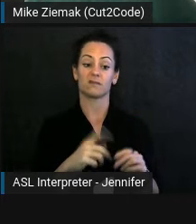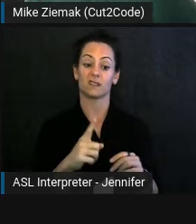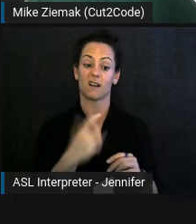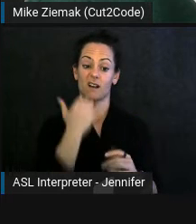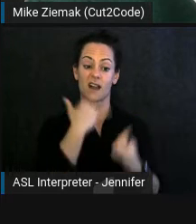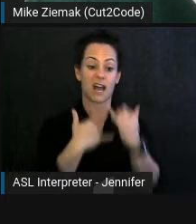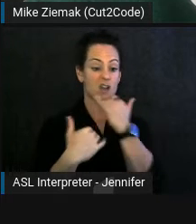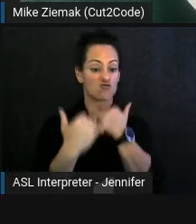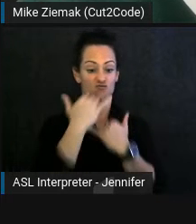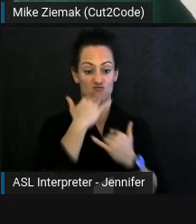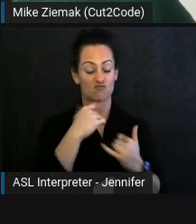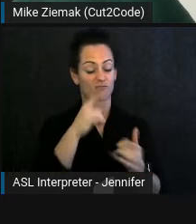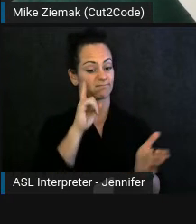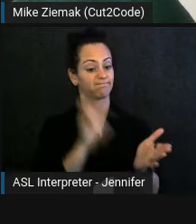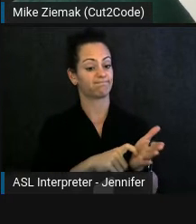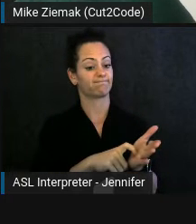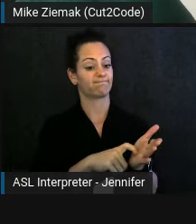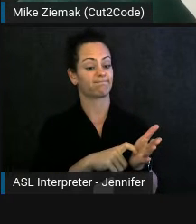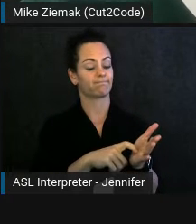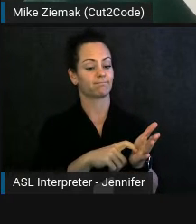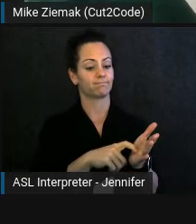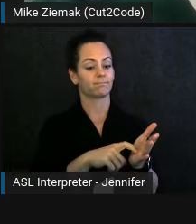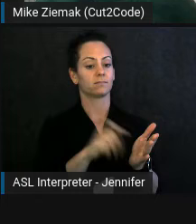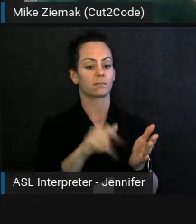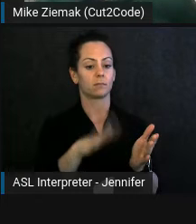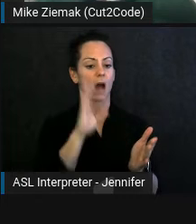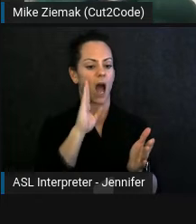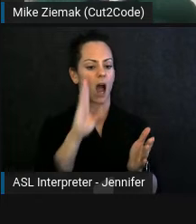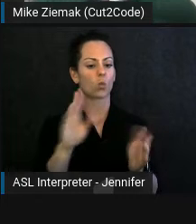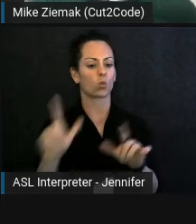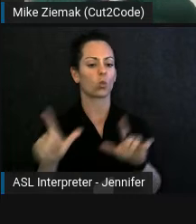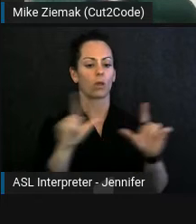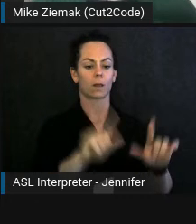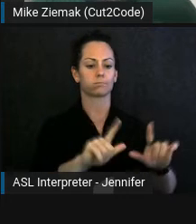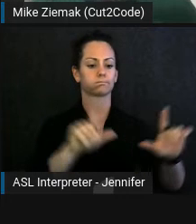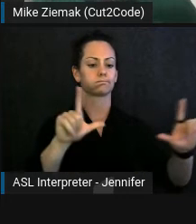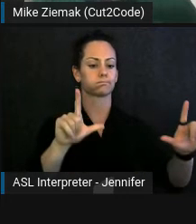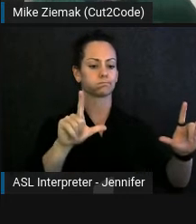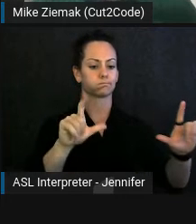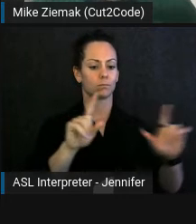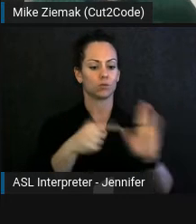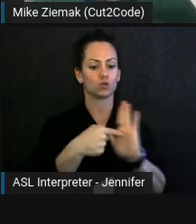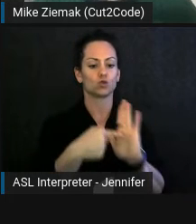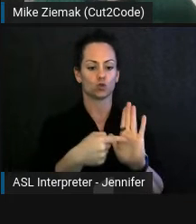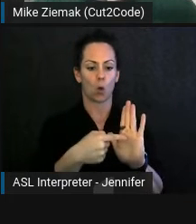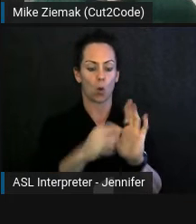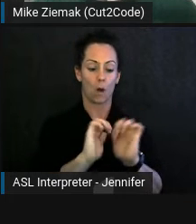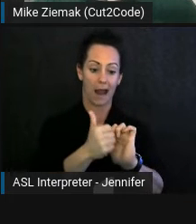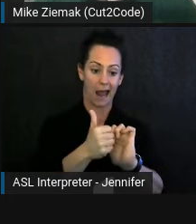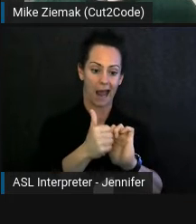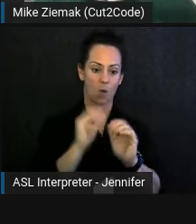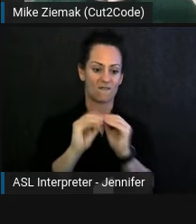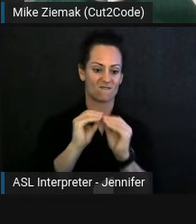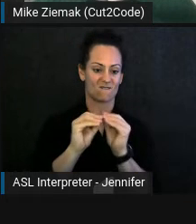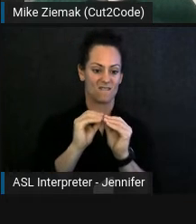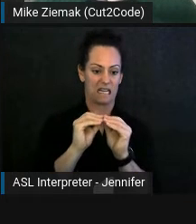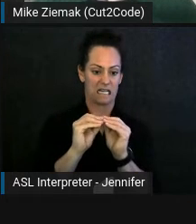I've created a sandbox site where I will demonstrate bad practices and show some tips and tricks on how to fix them efficiently using